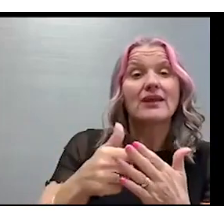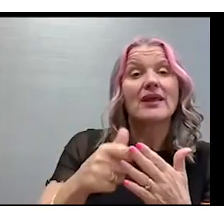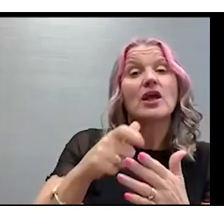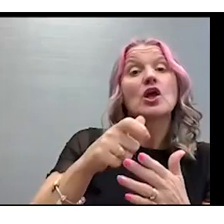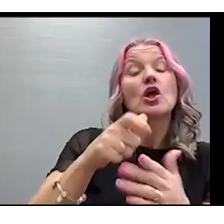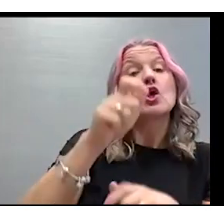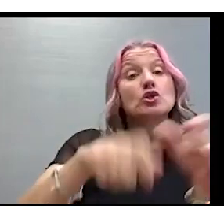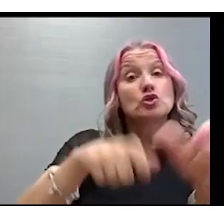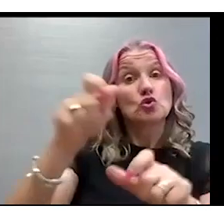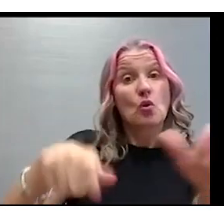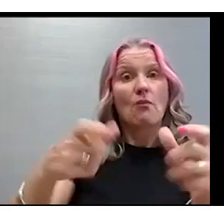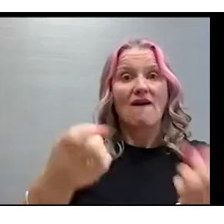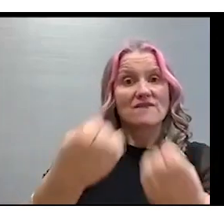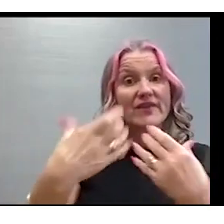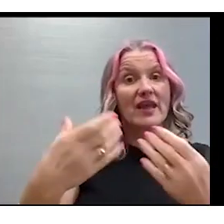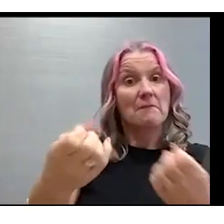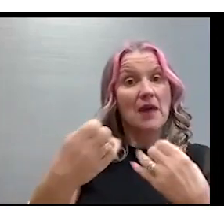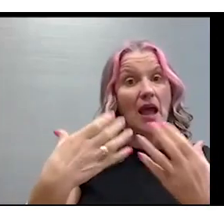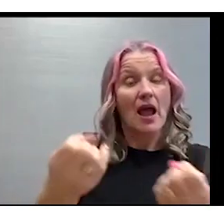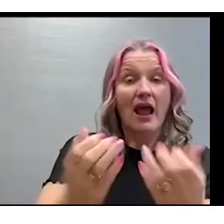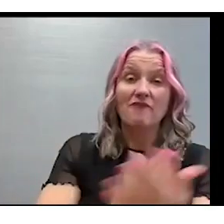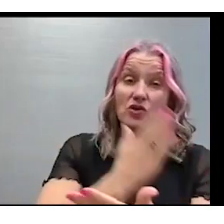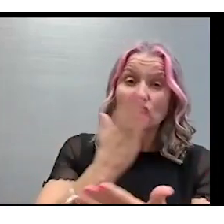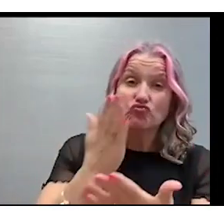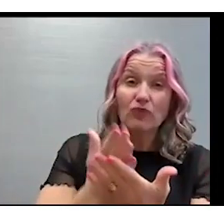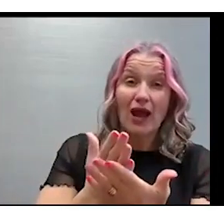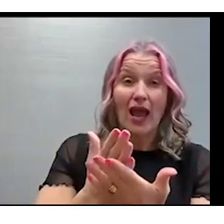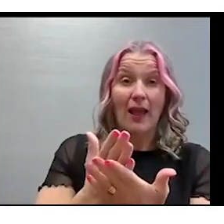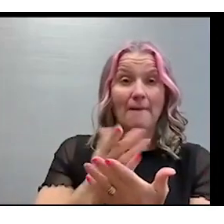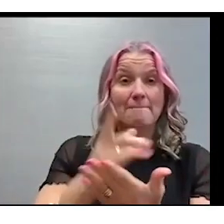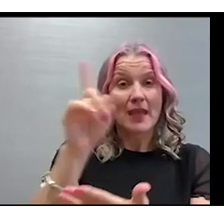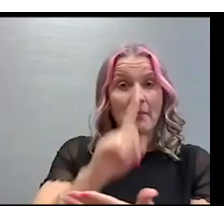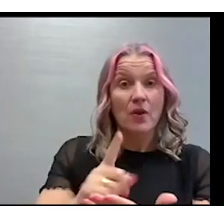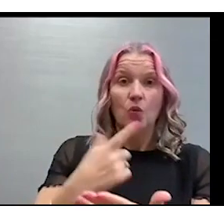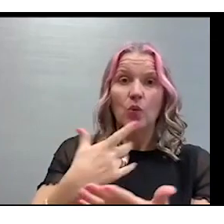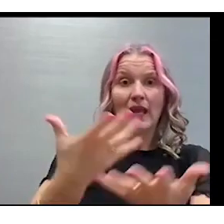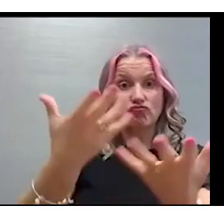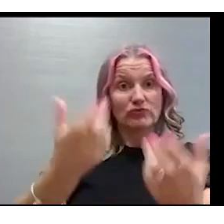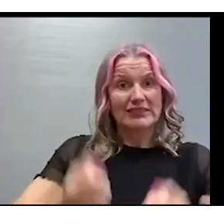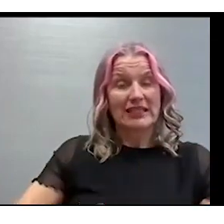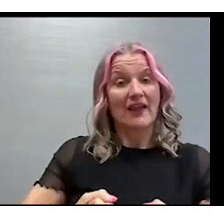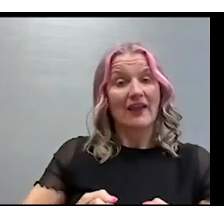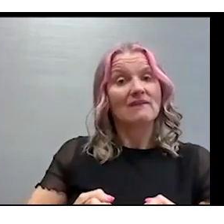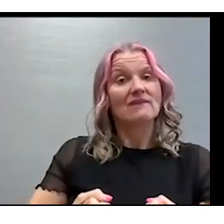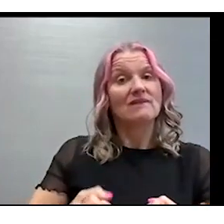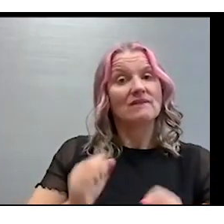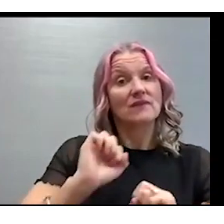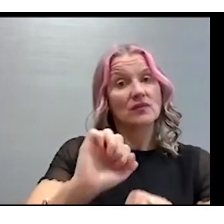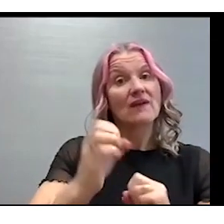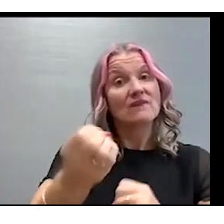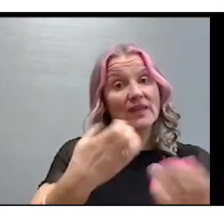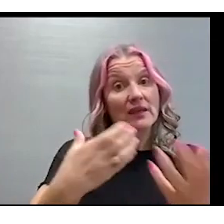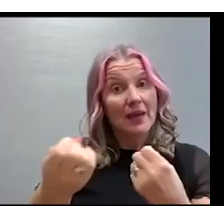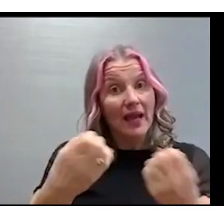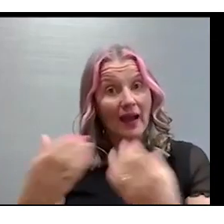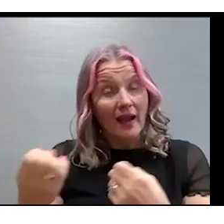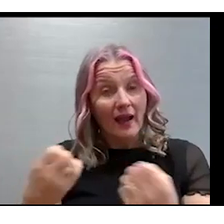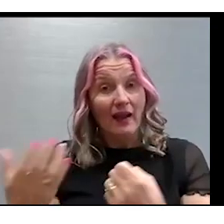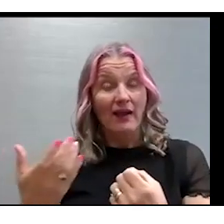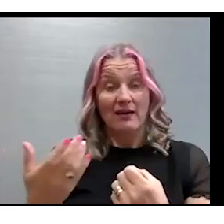It's very important. So having the right mechanisms in which we can receive that feedback is also part of our life cycle.